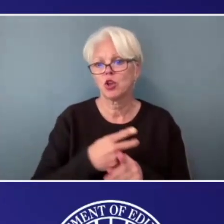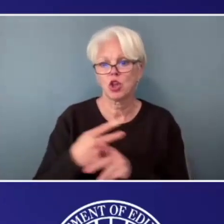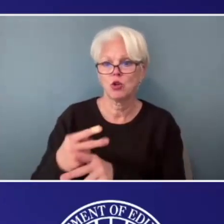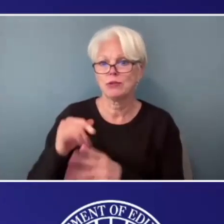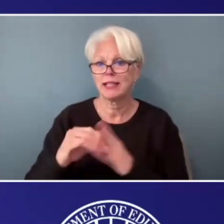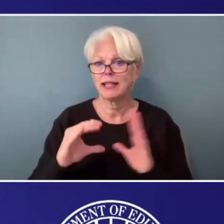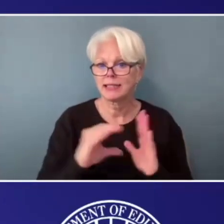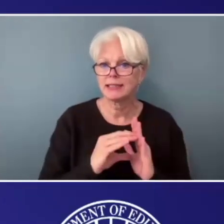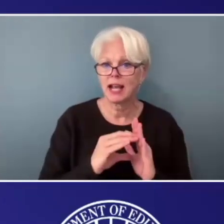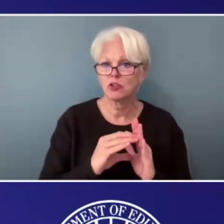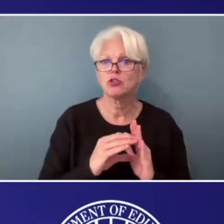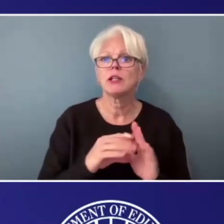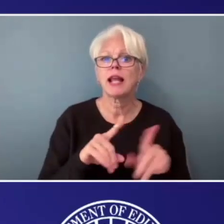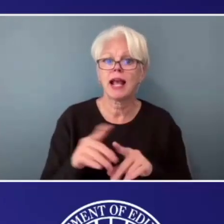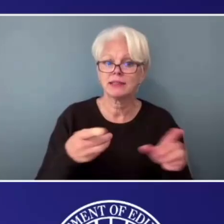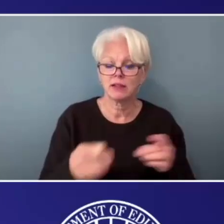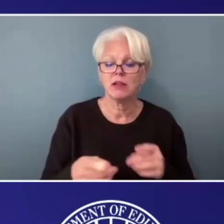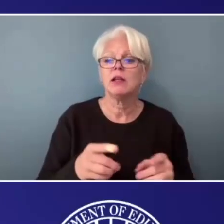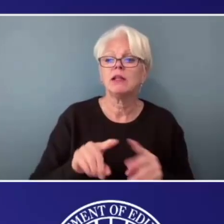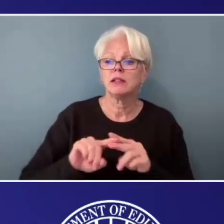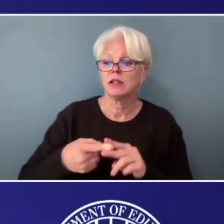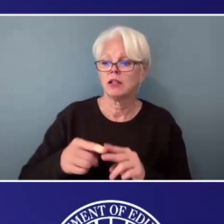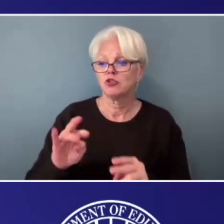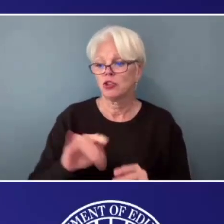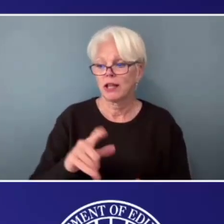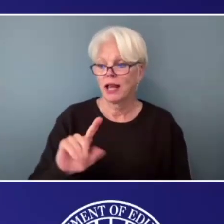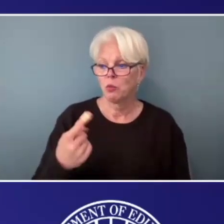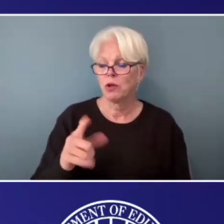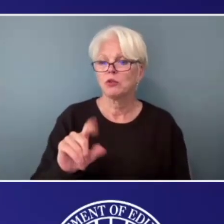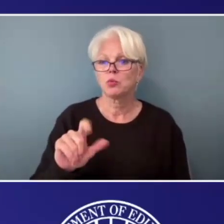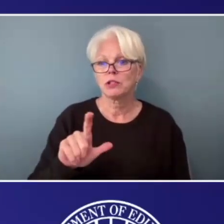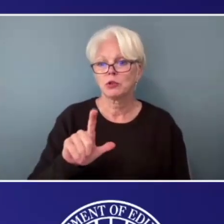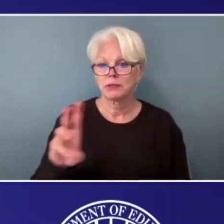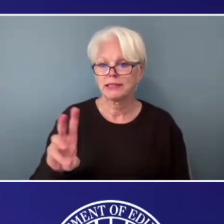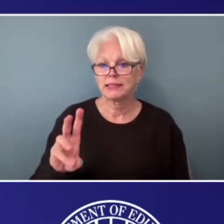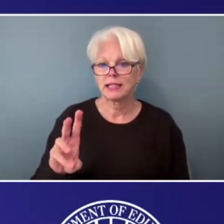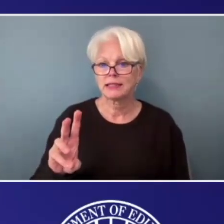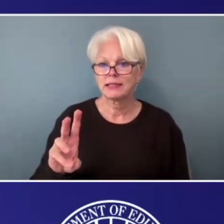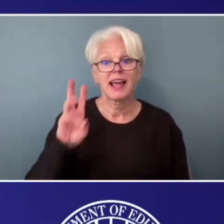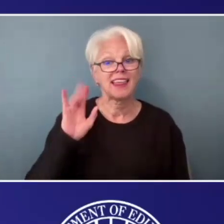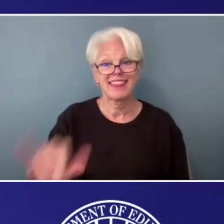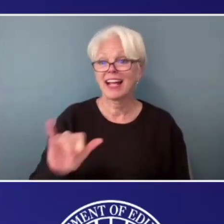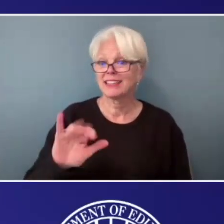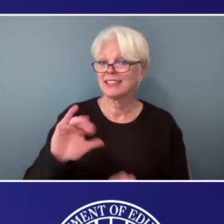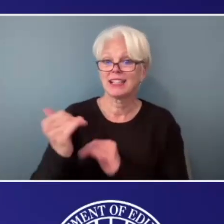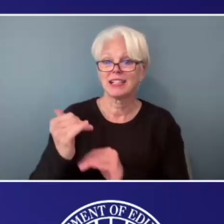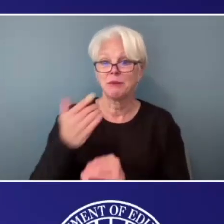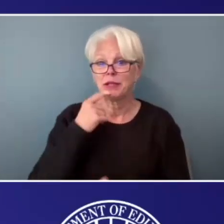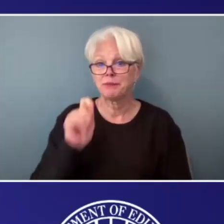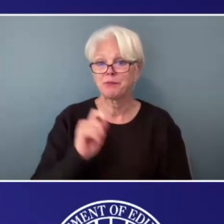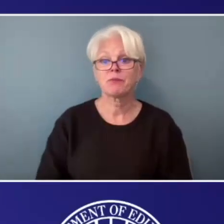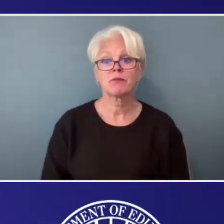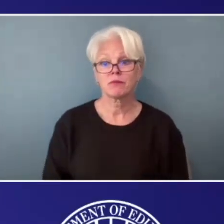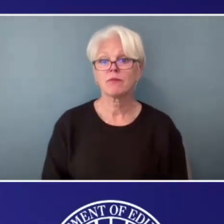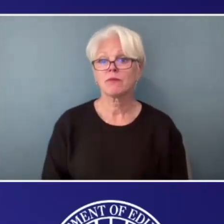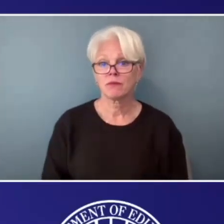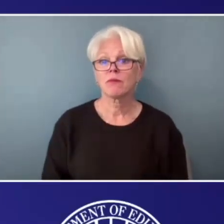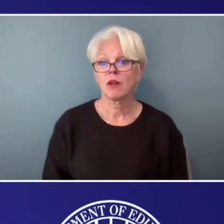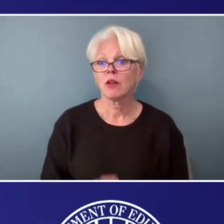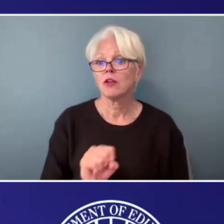July 1, 2026, that's the limit. And so we read that as being very much